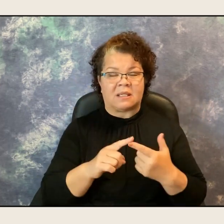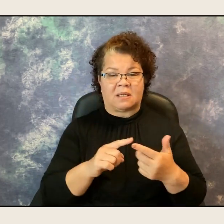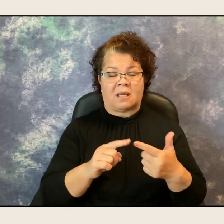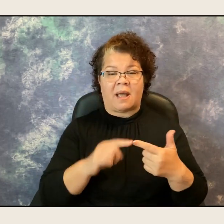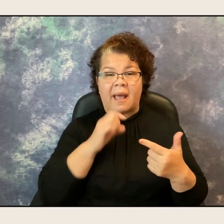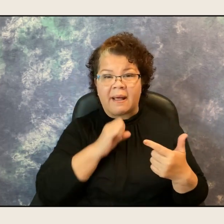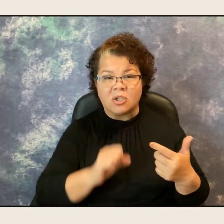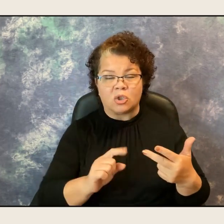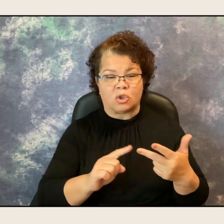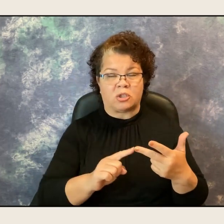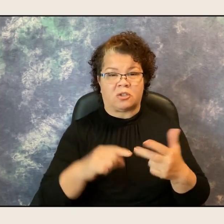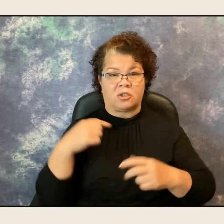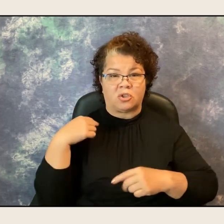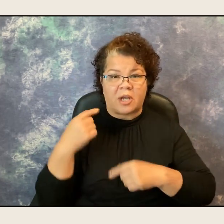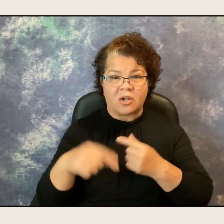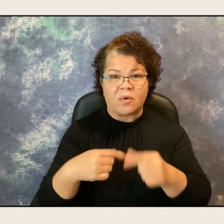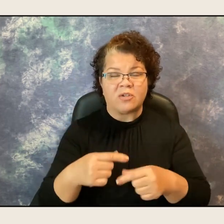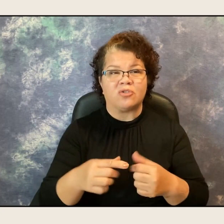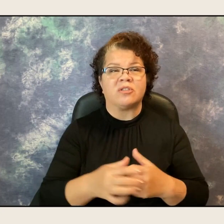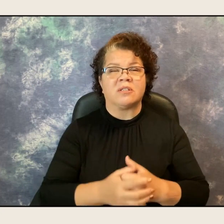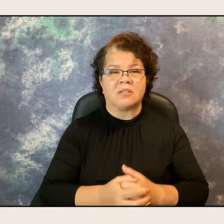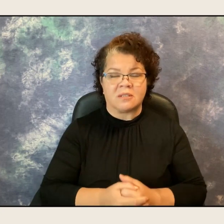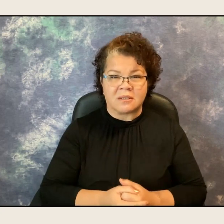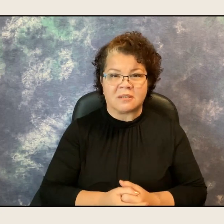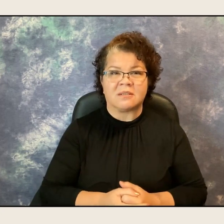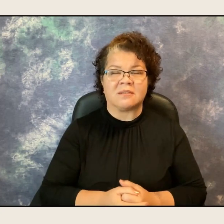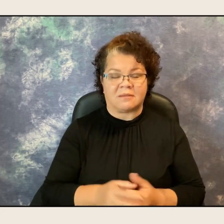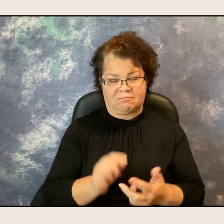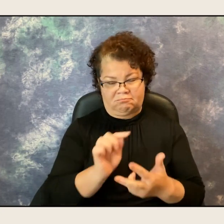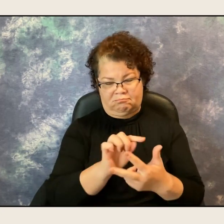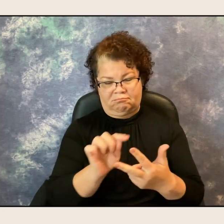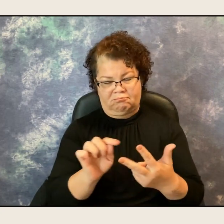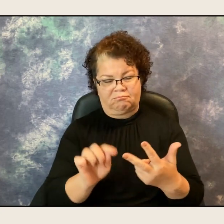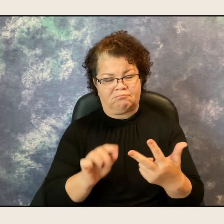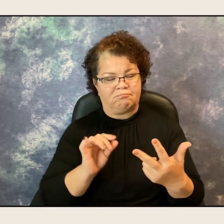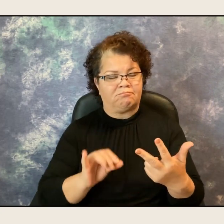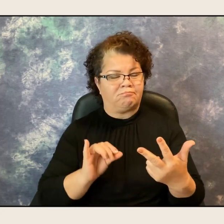I'm reminded, hearing what Allison and Mel just shared,